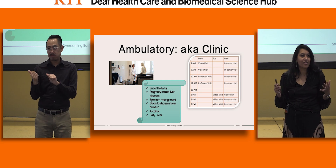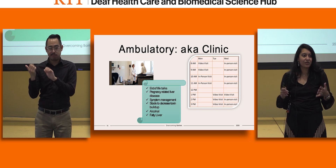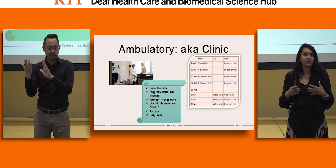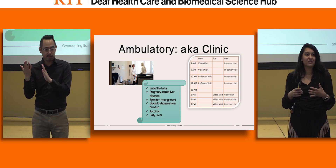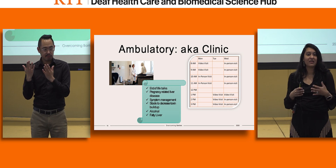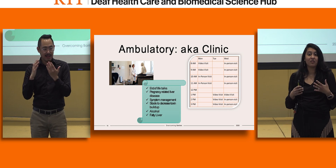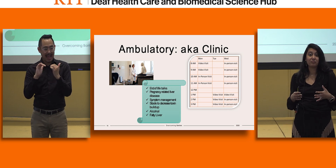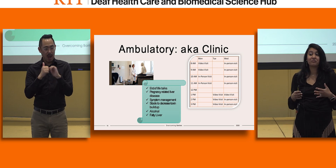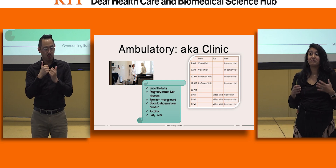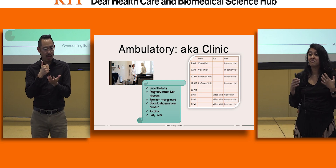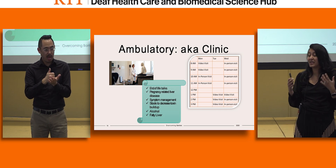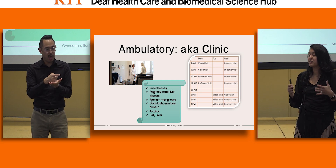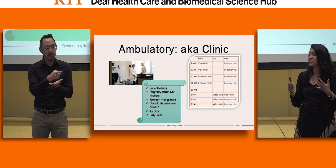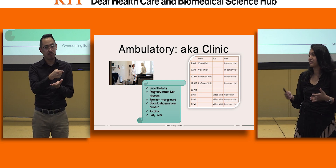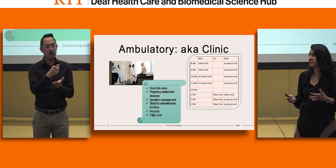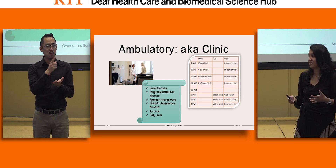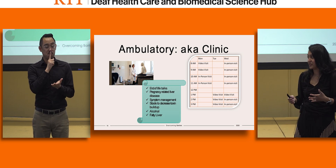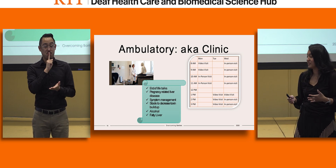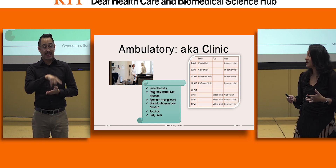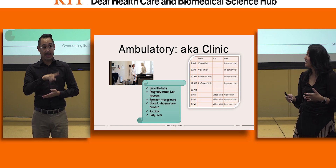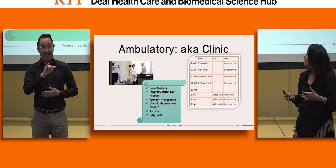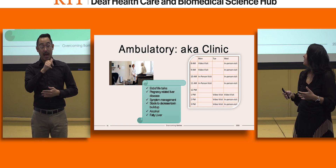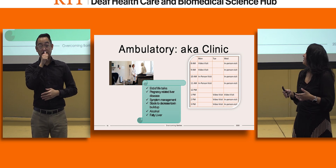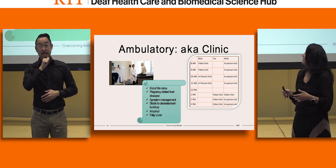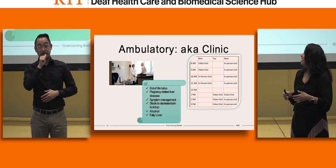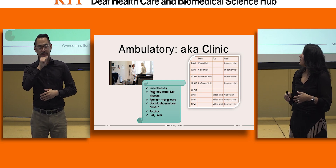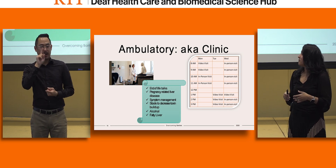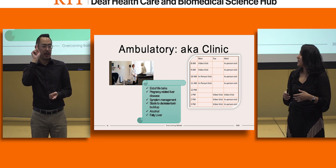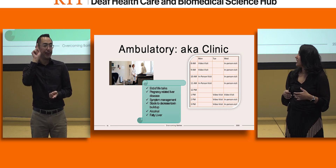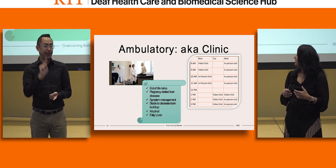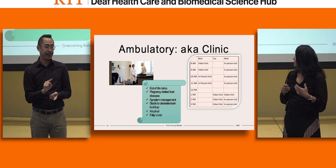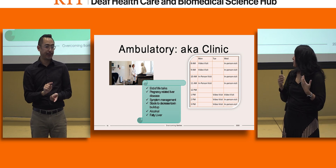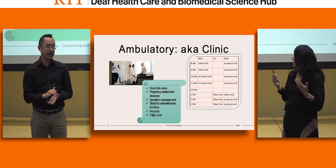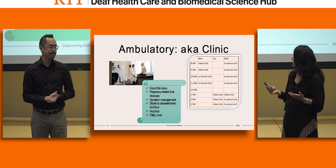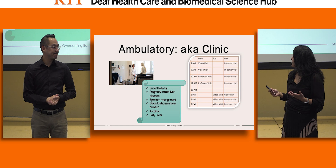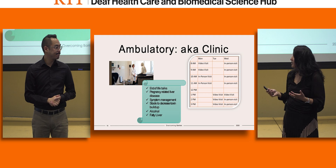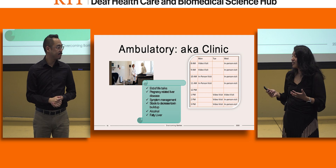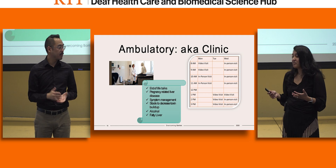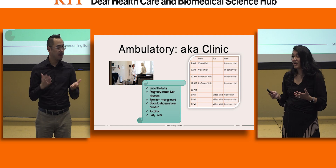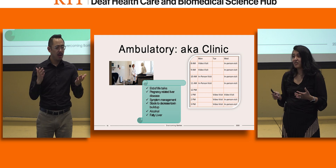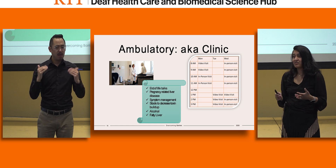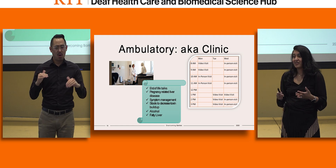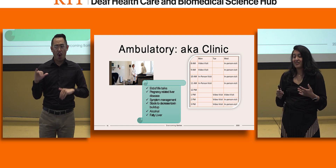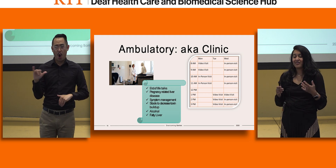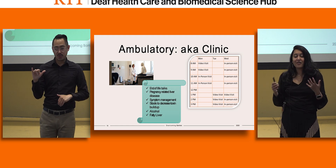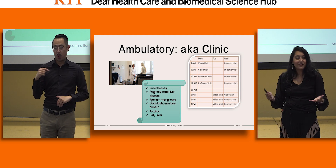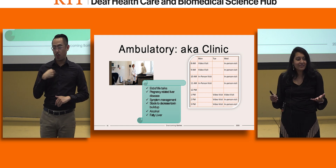and how can we help make the best of it? You know, we also talk about, obviously,